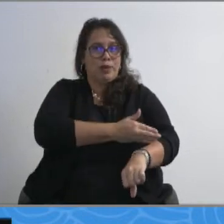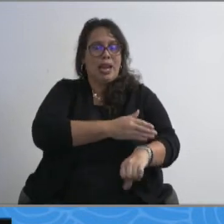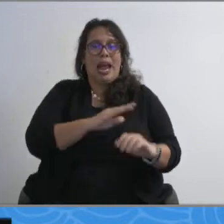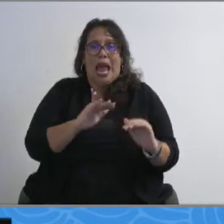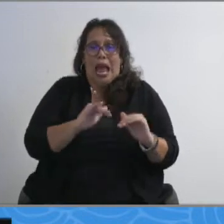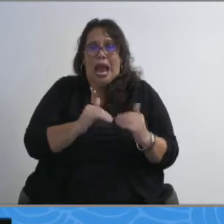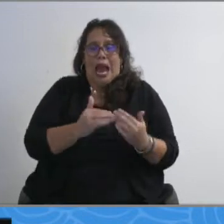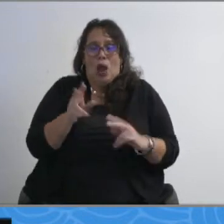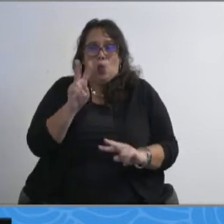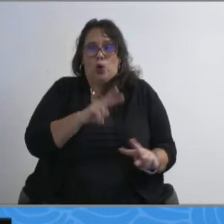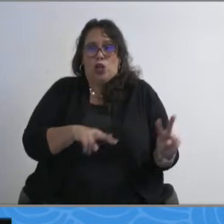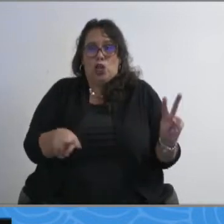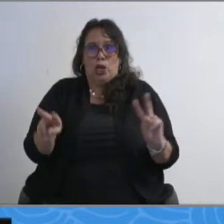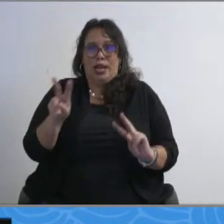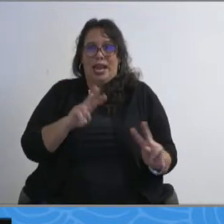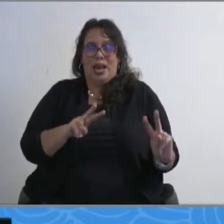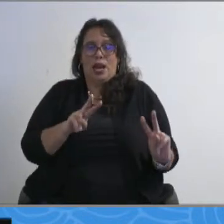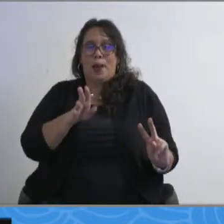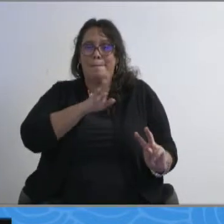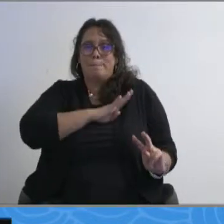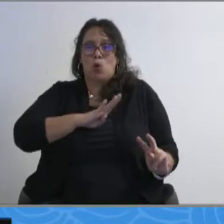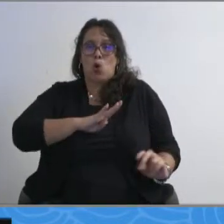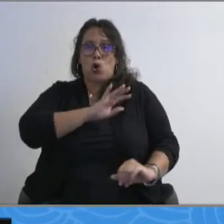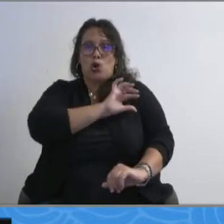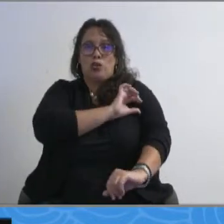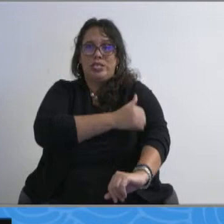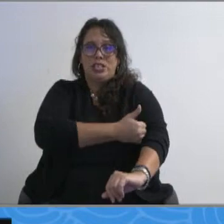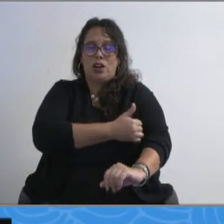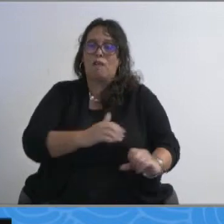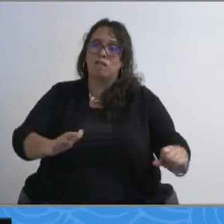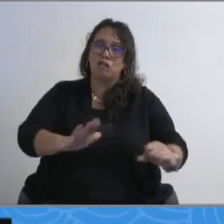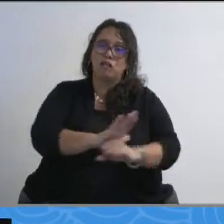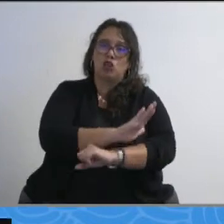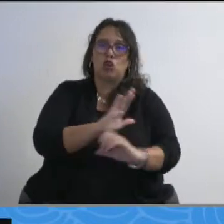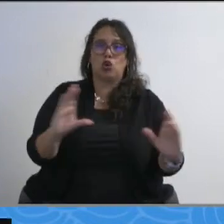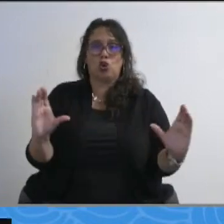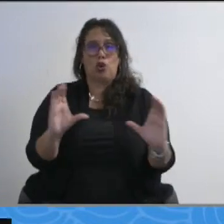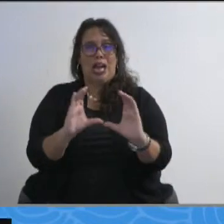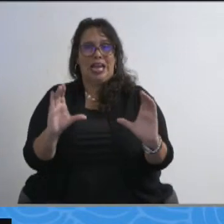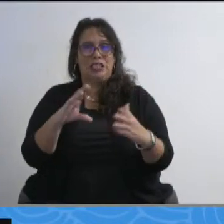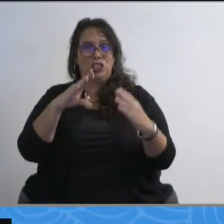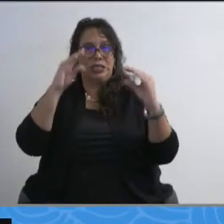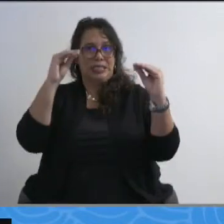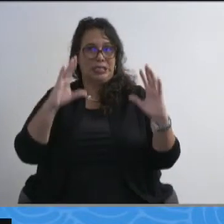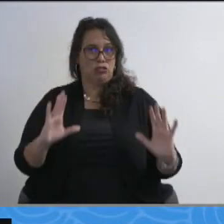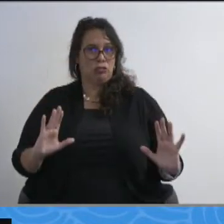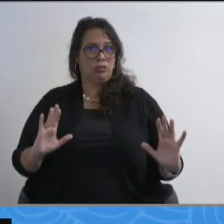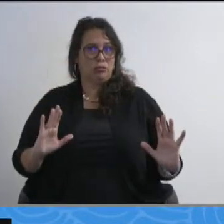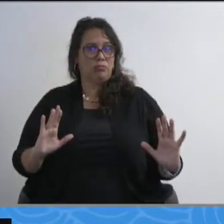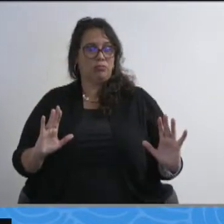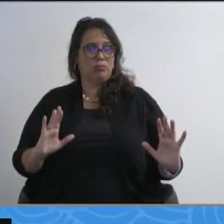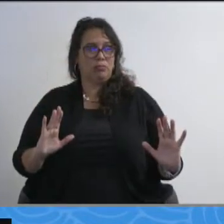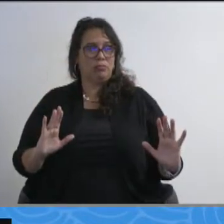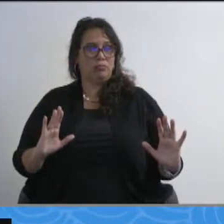at board authorizations for fully credentialed teachers. So, let me show you the conclusions